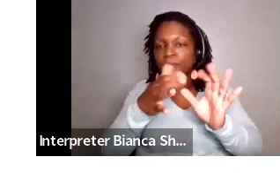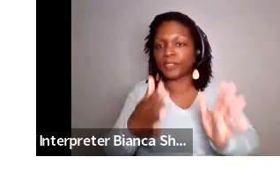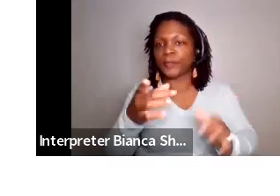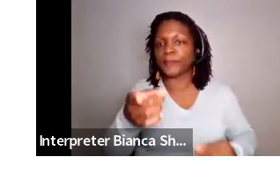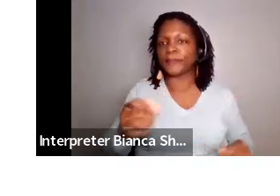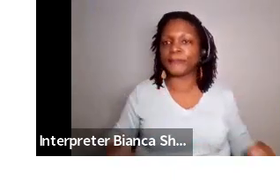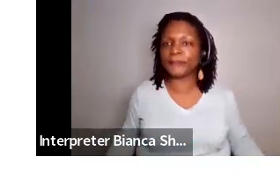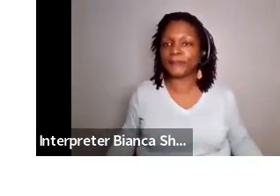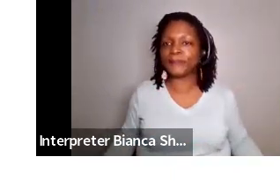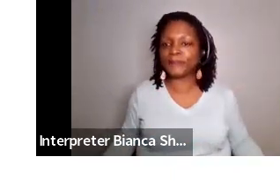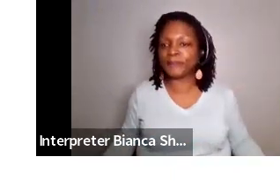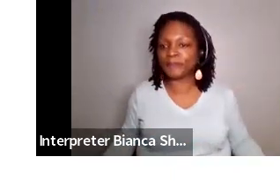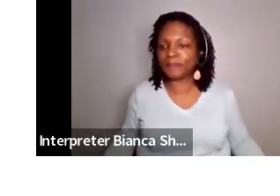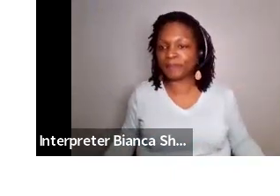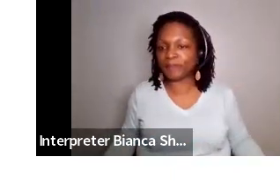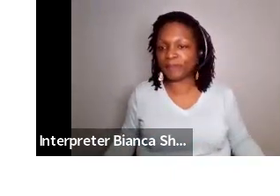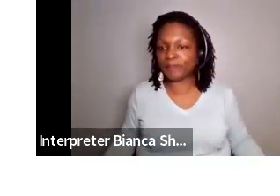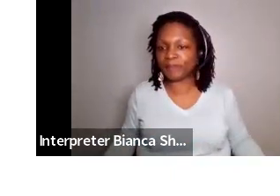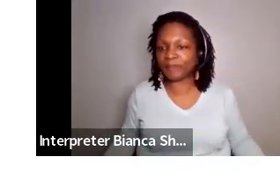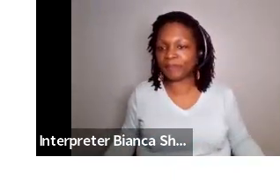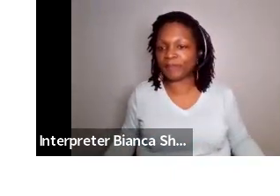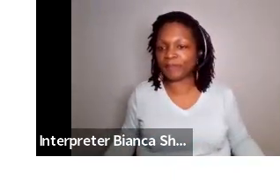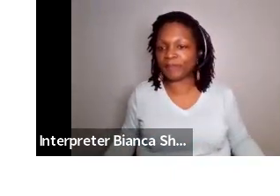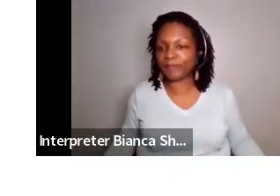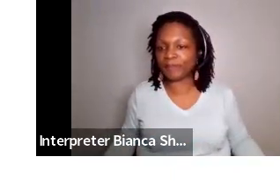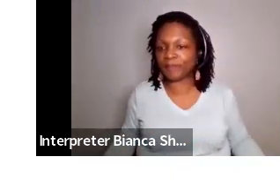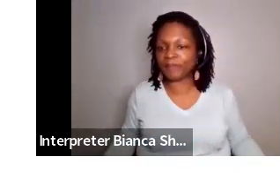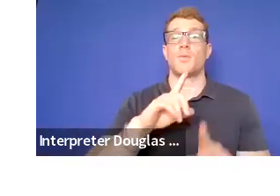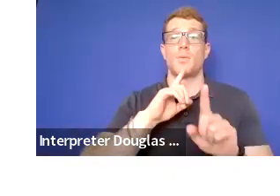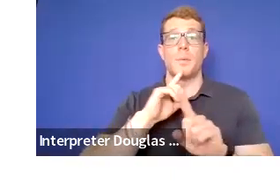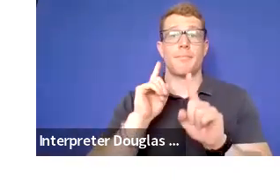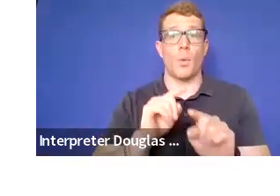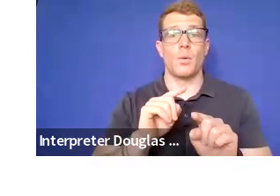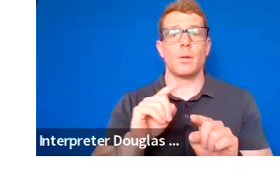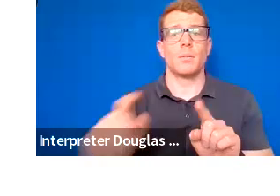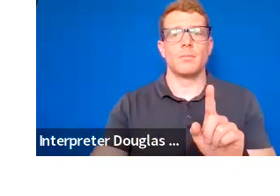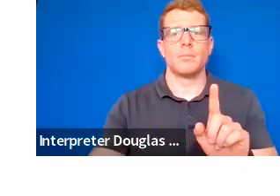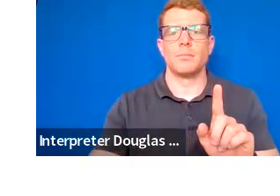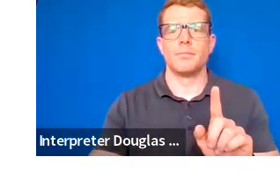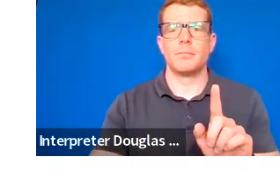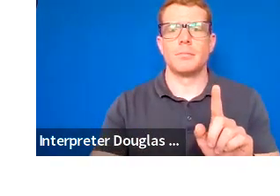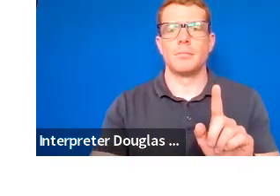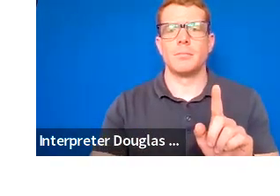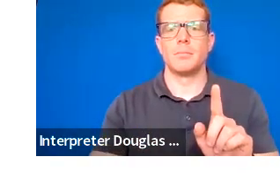And reporting is very important with social security and that's that's how you get your benefits back.